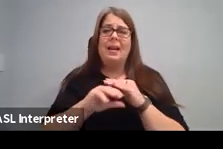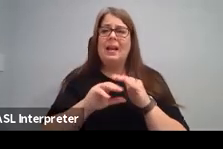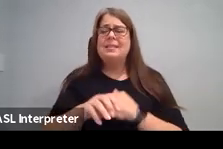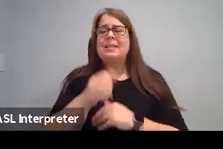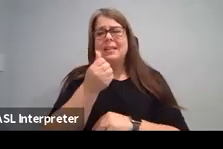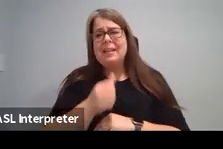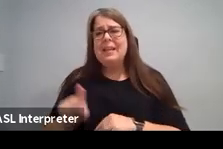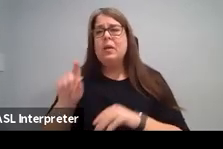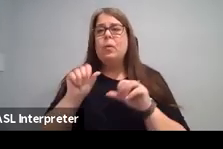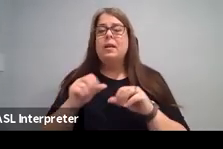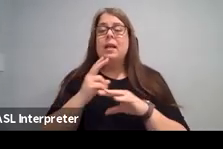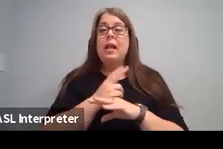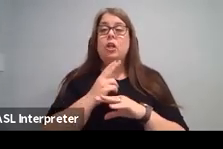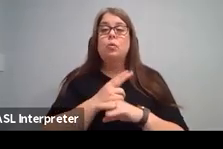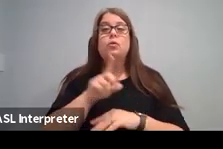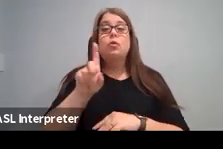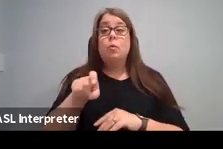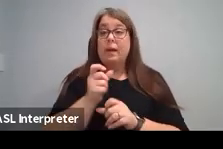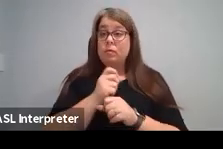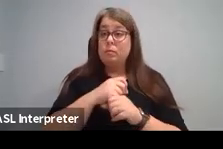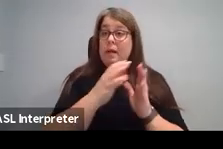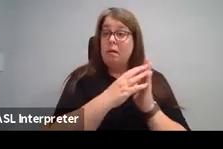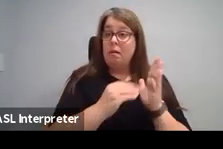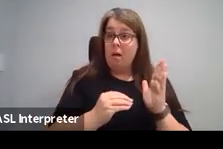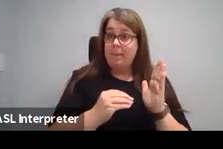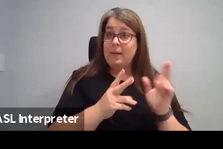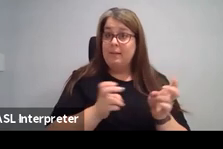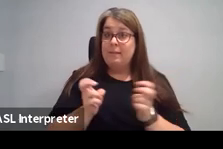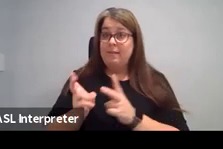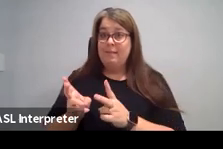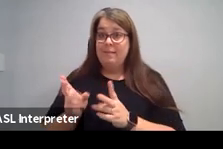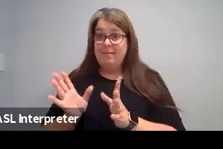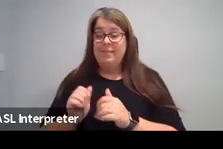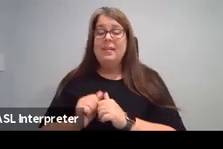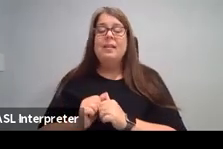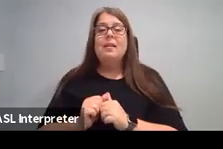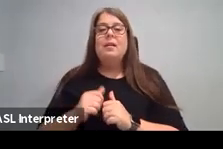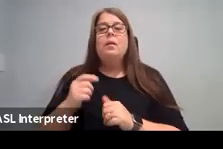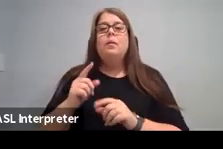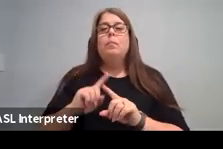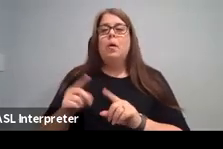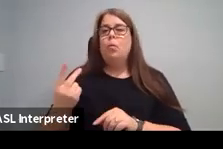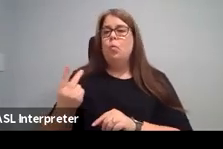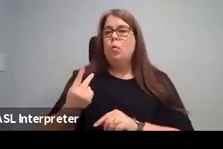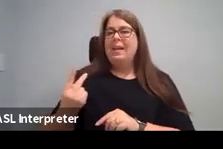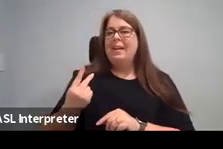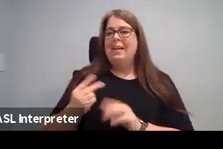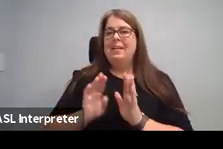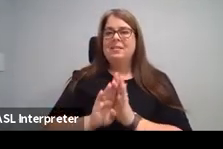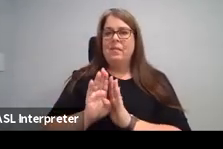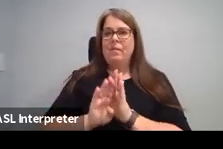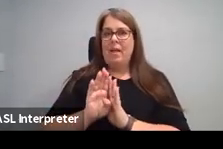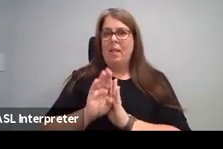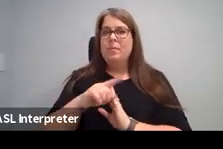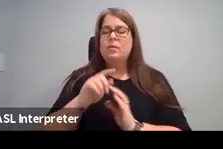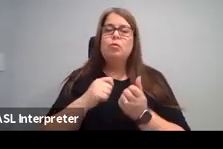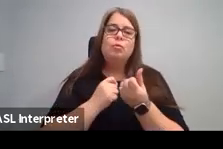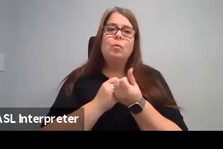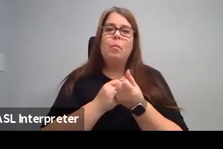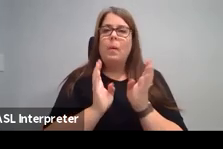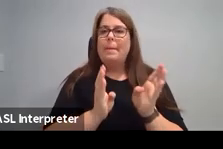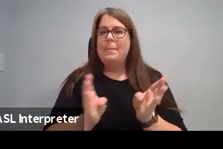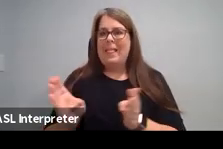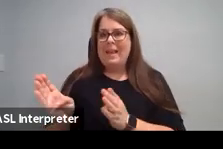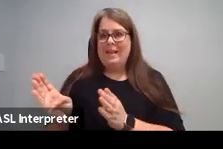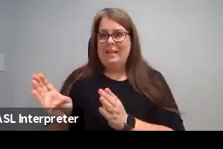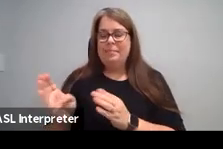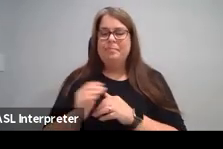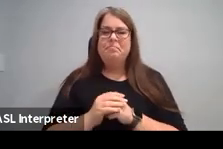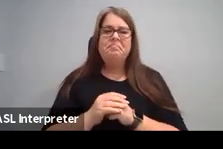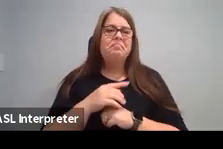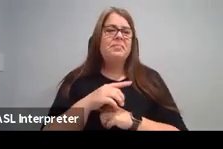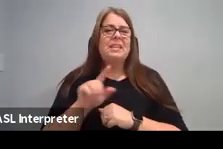Allison Frenzel : But these are templates that I Julian I collaboratively developed to help support planning, they're really simple. They're straightforward.